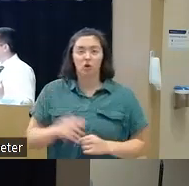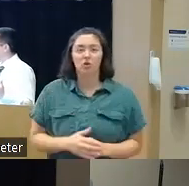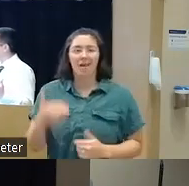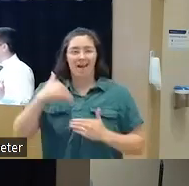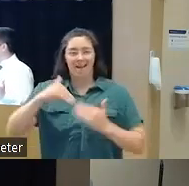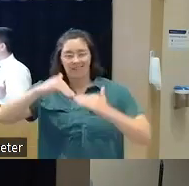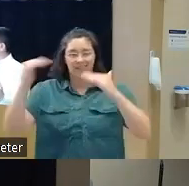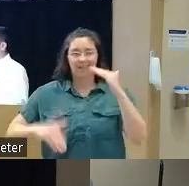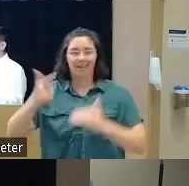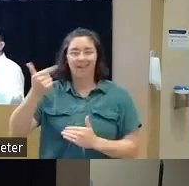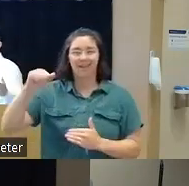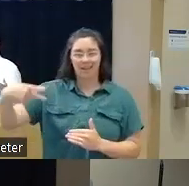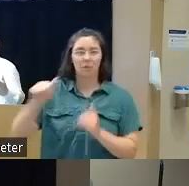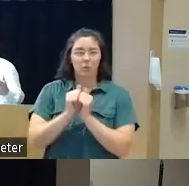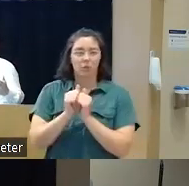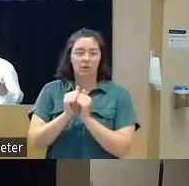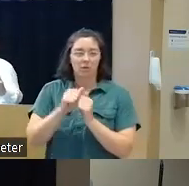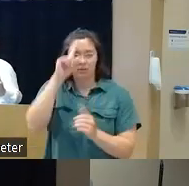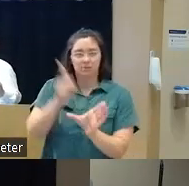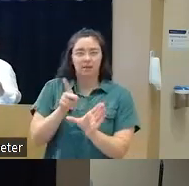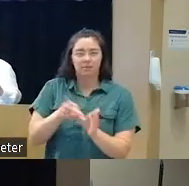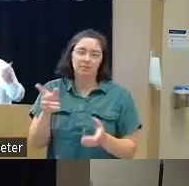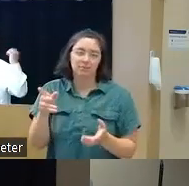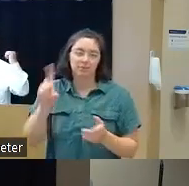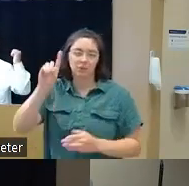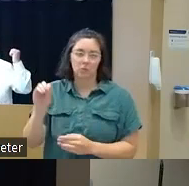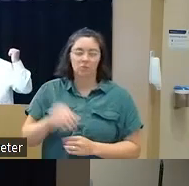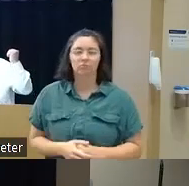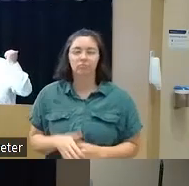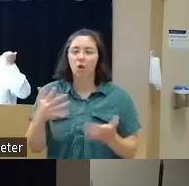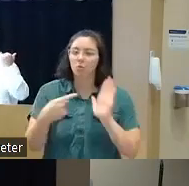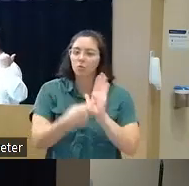in psychiatric disorders everything that we've done and that I've showed you here has all been